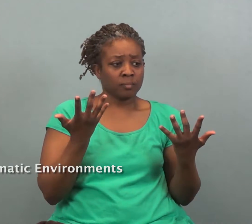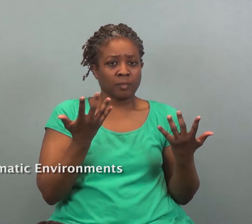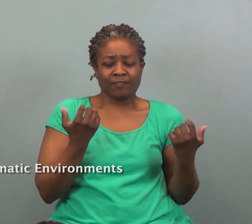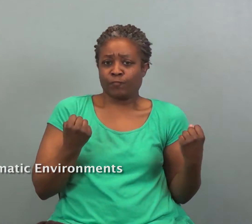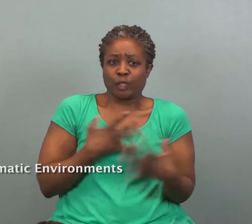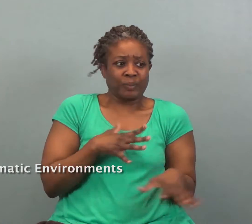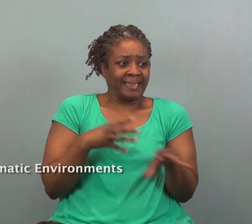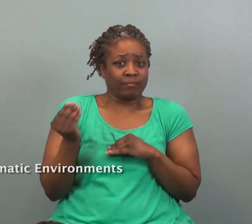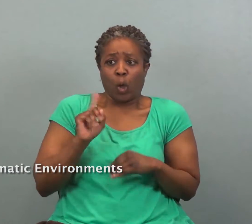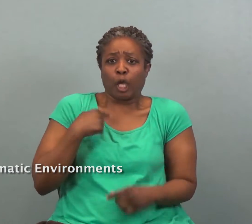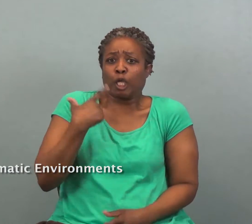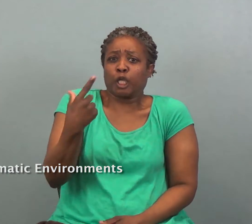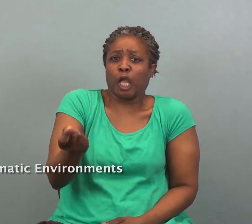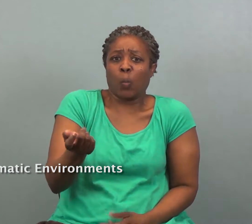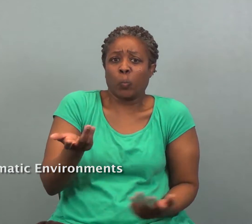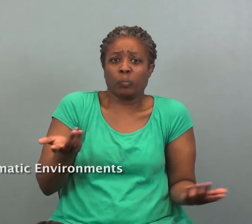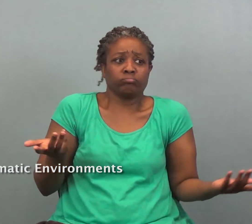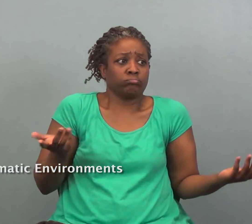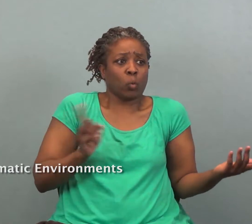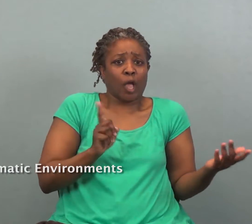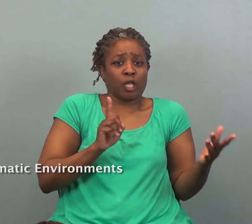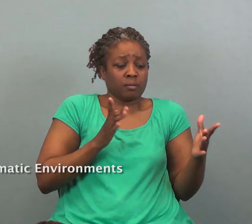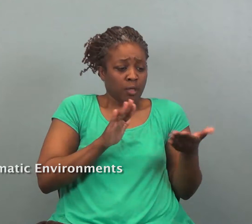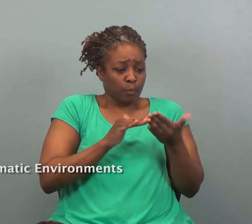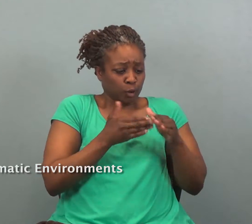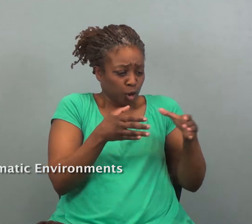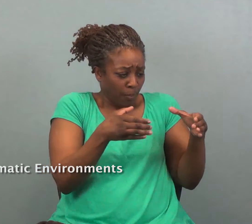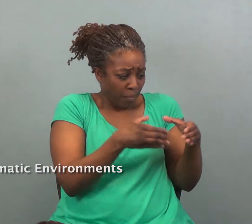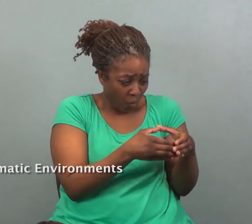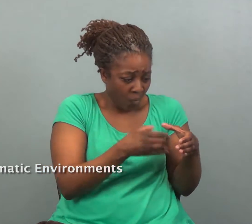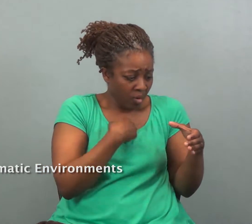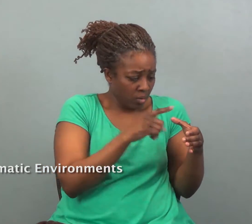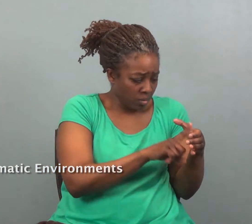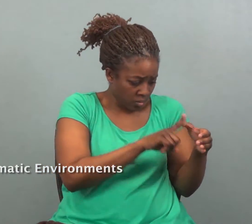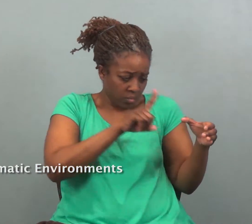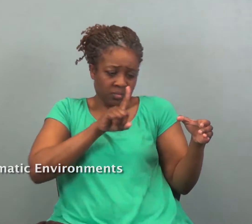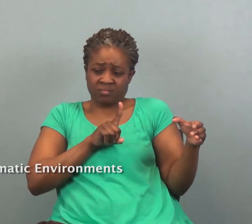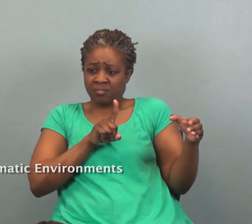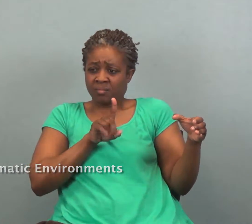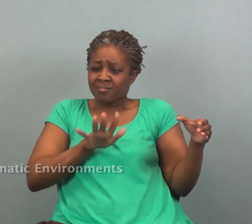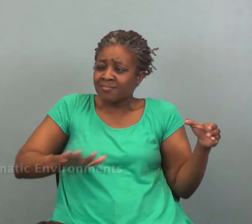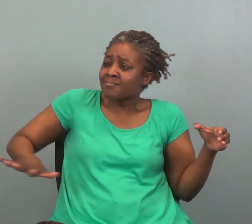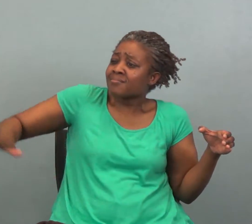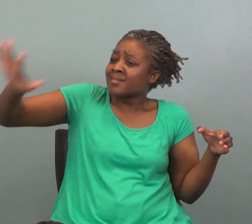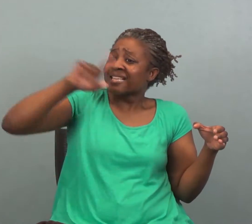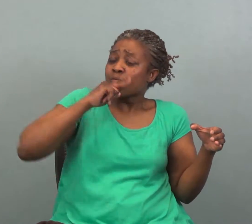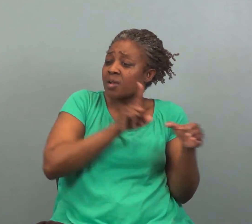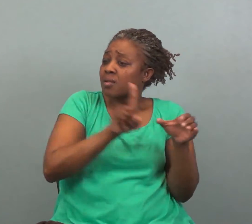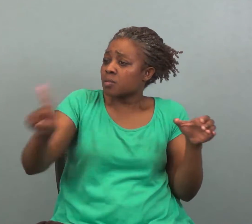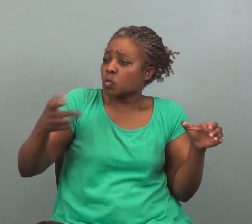If they were to leave, where would they go? Although the Deaf community is small, if they voluntarily